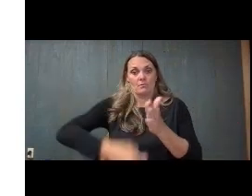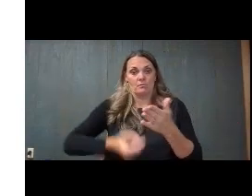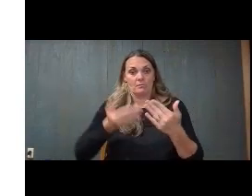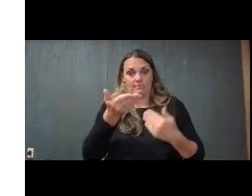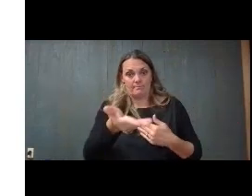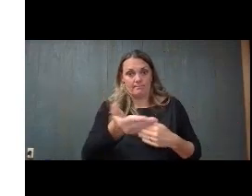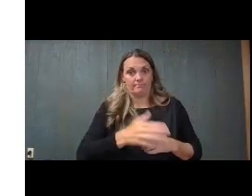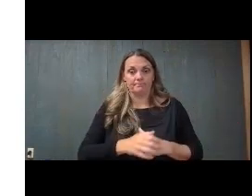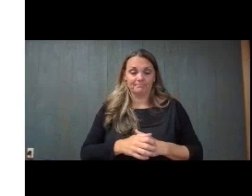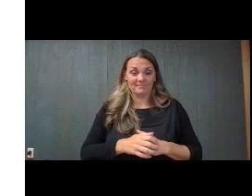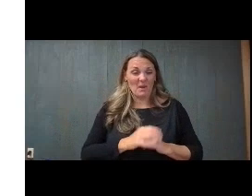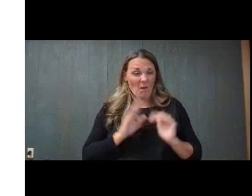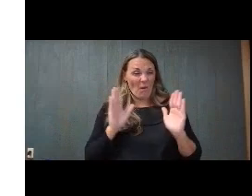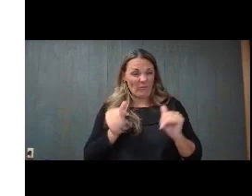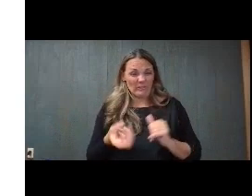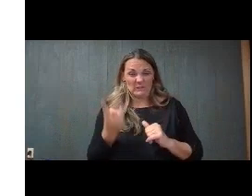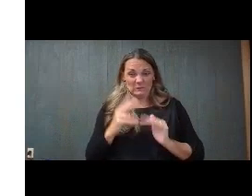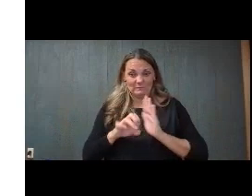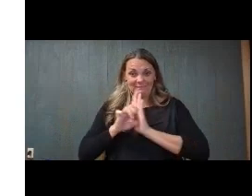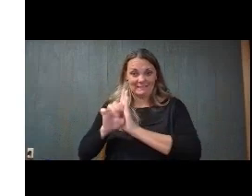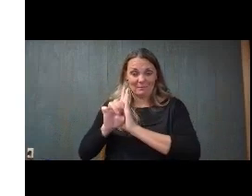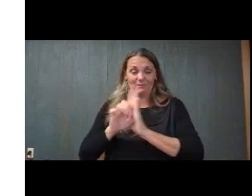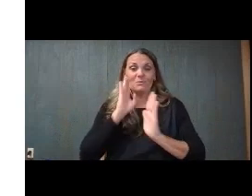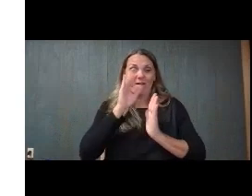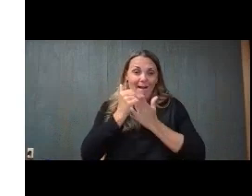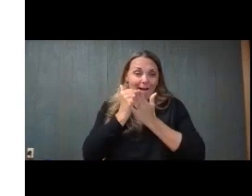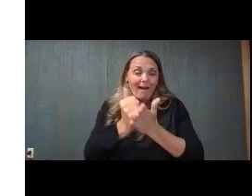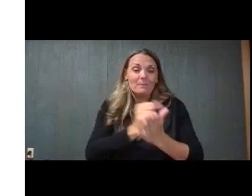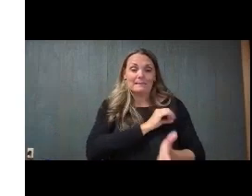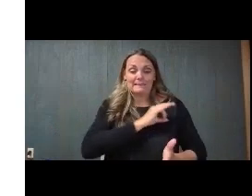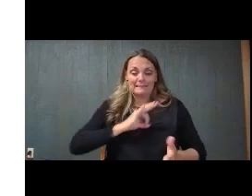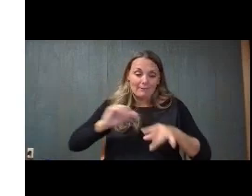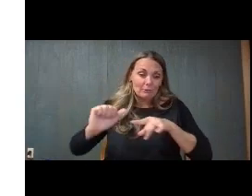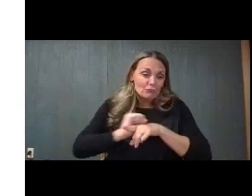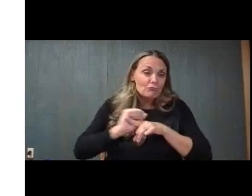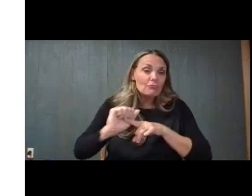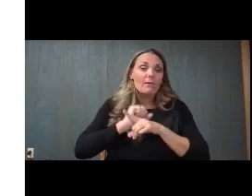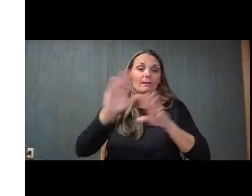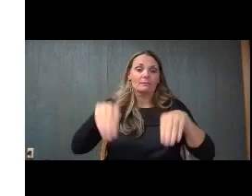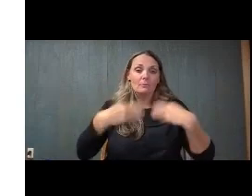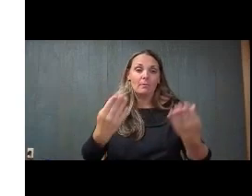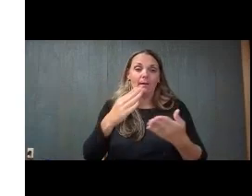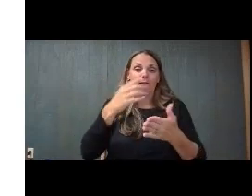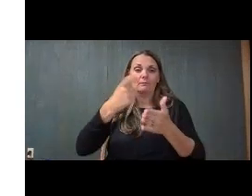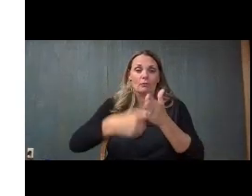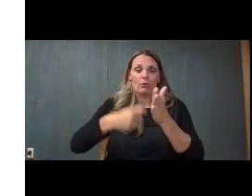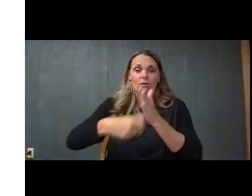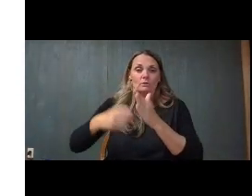Hopefully, these two examples are helpful to see our staffing, training and supply cost work with the available yearly